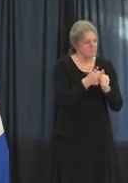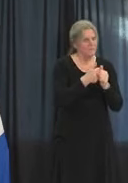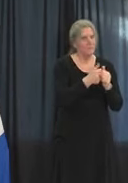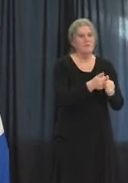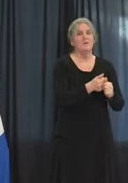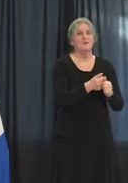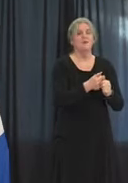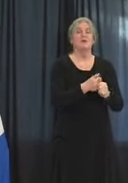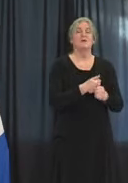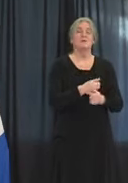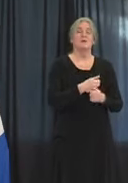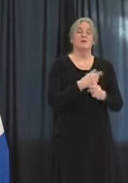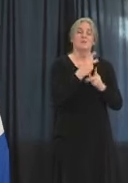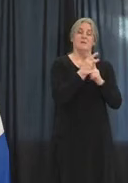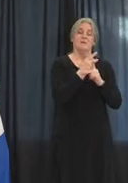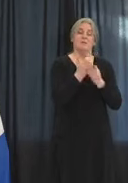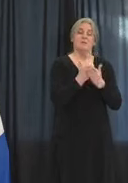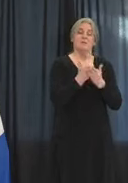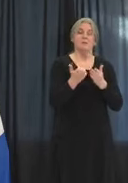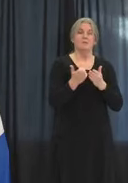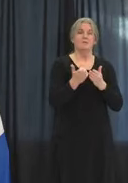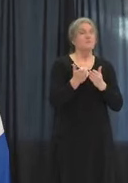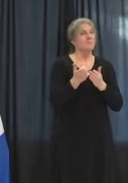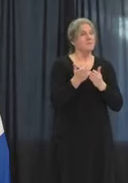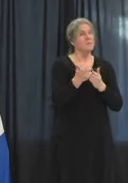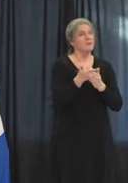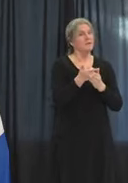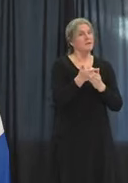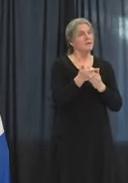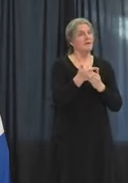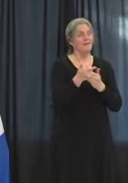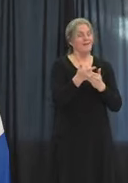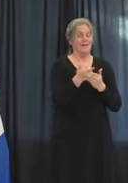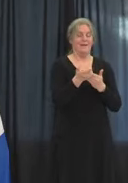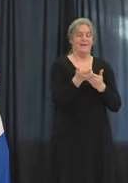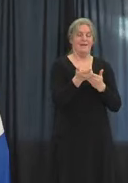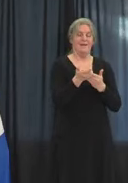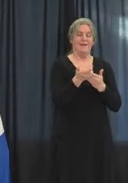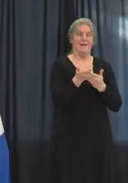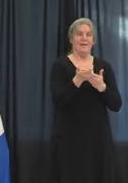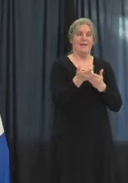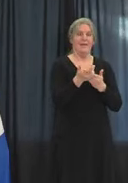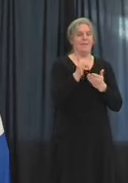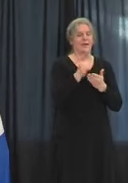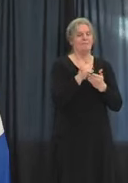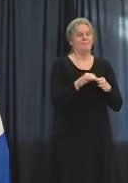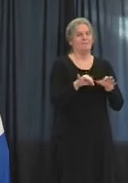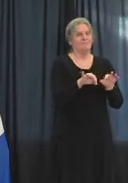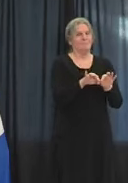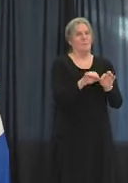And although PPE is an ongoing,